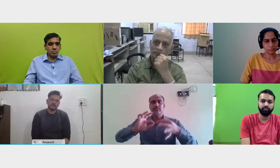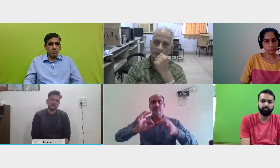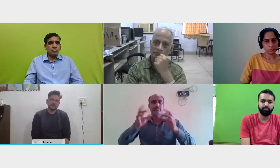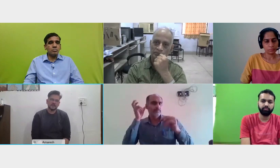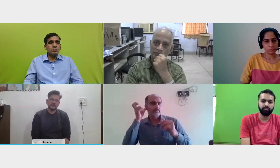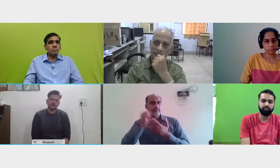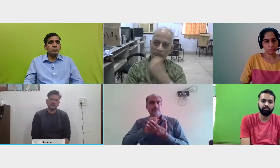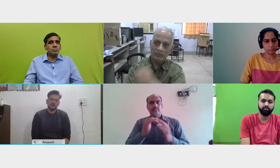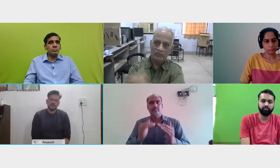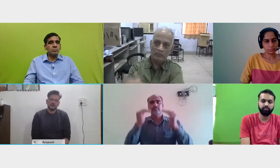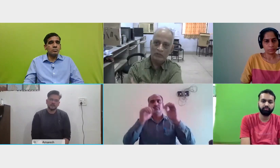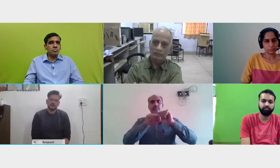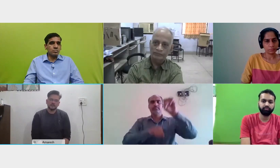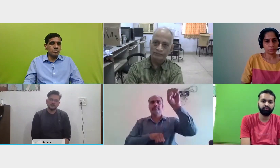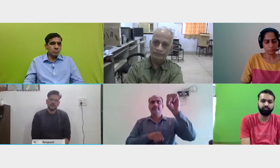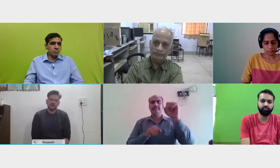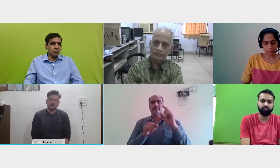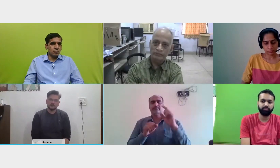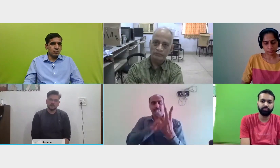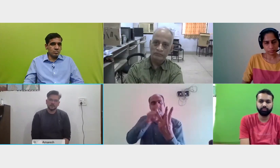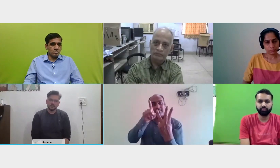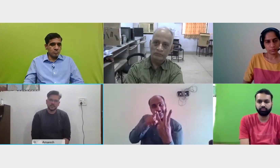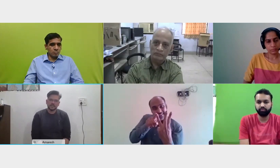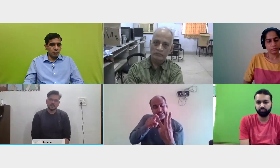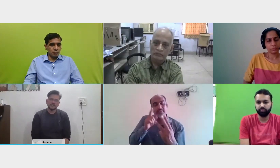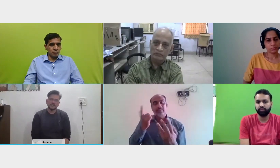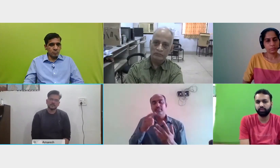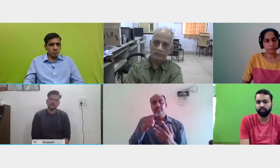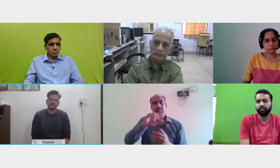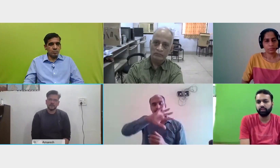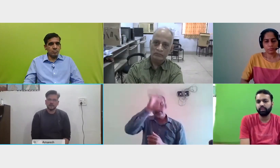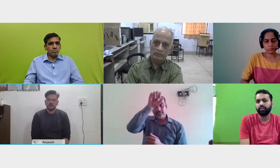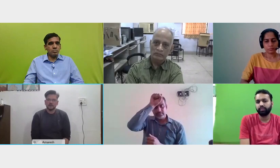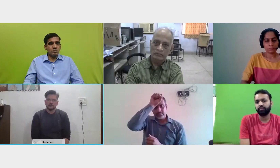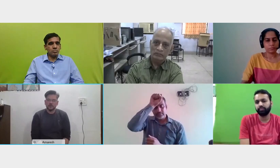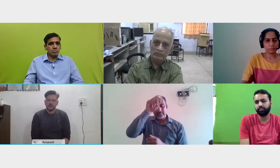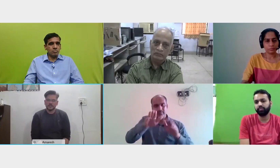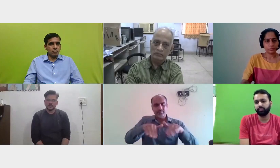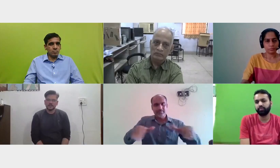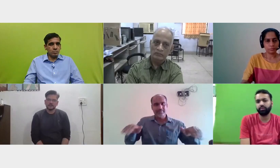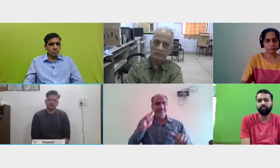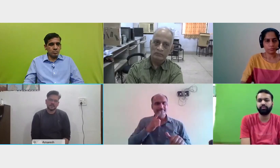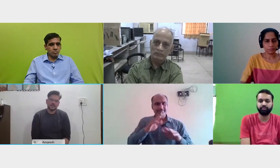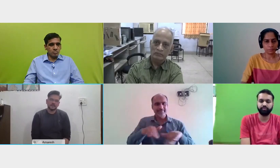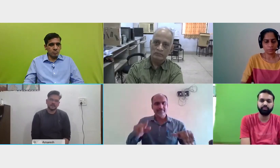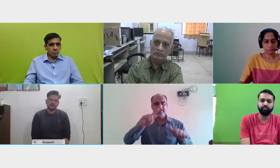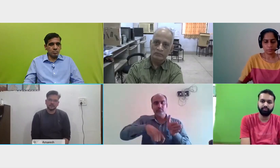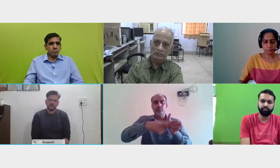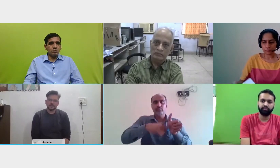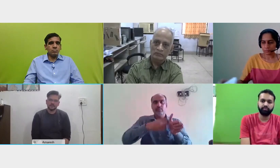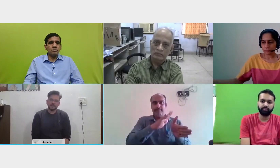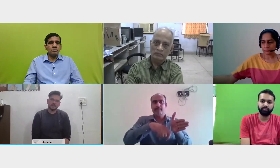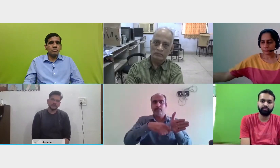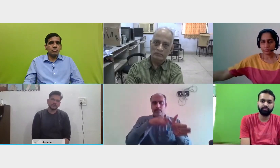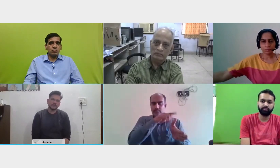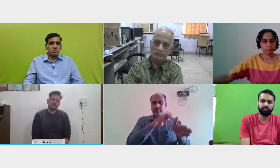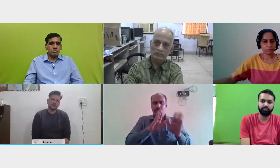sessions and you know like for two years they have to rise and sign and do reverse interpreting